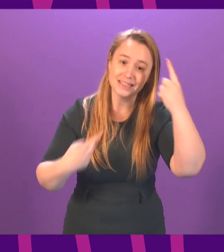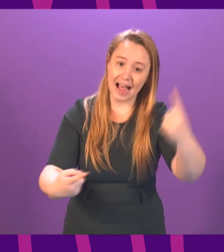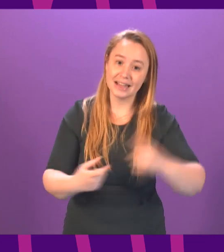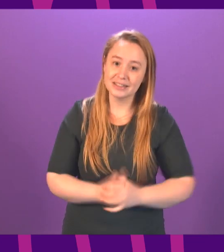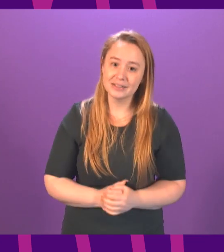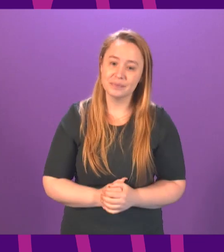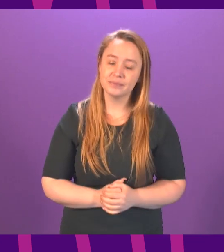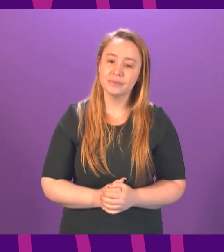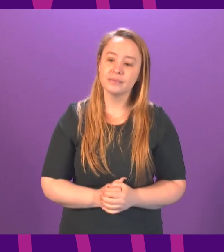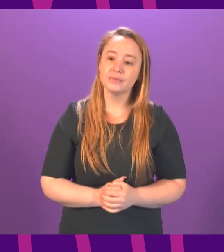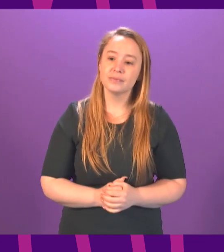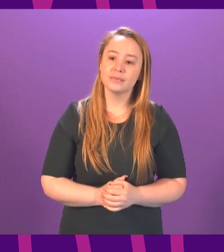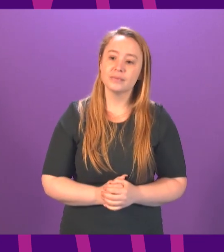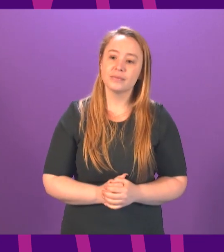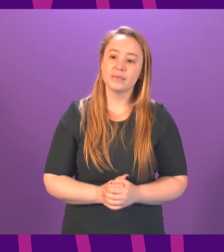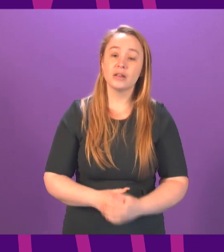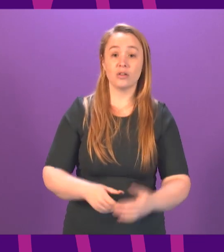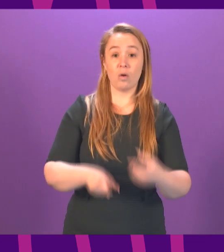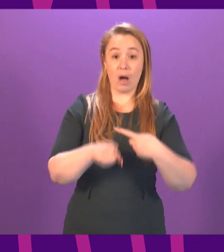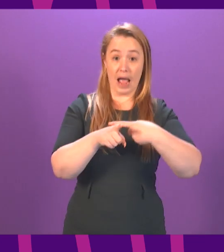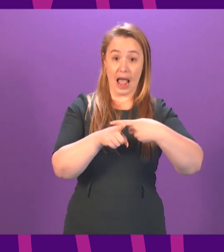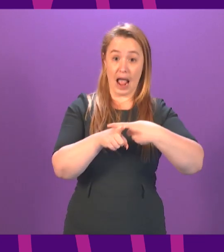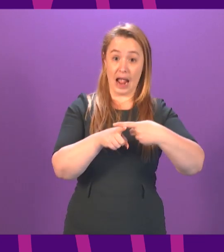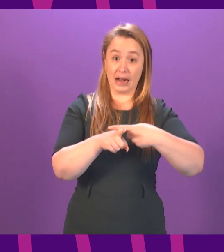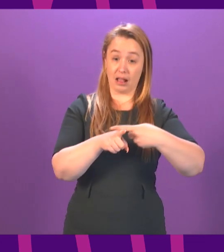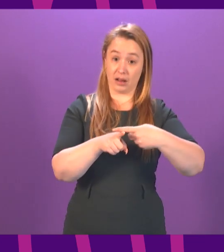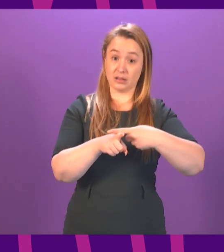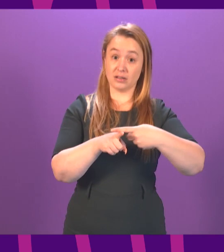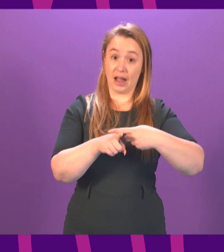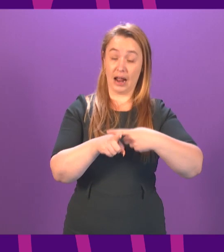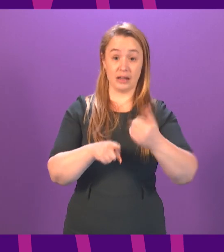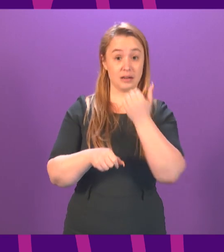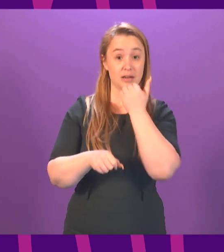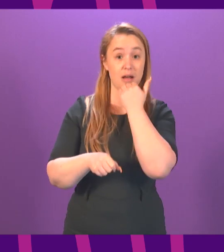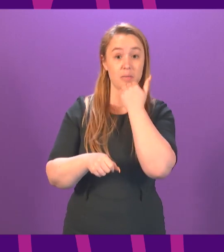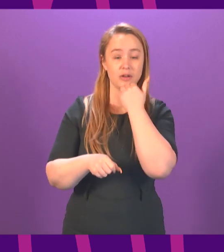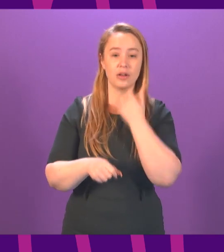If England’s number of tests carried out per 100 people in the population